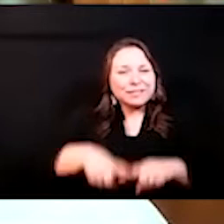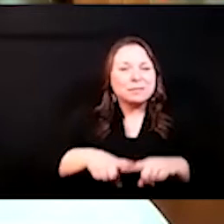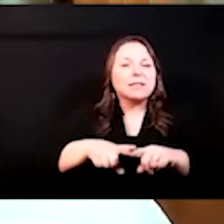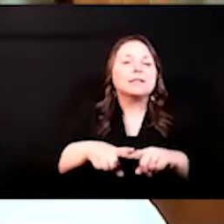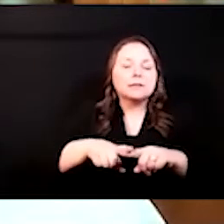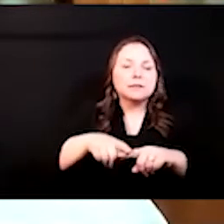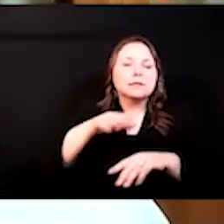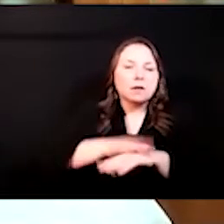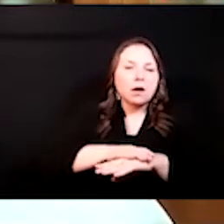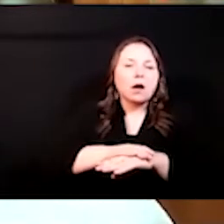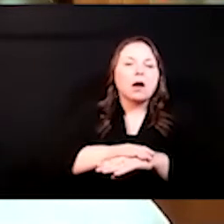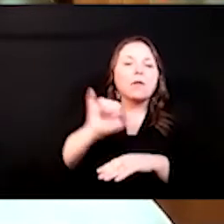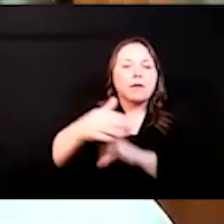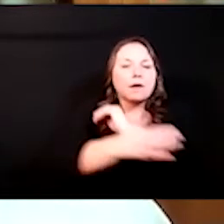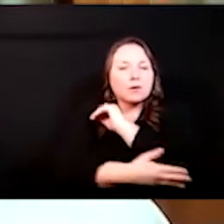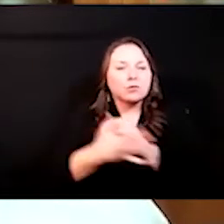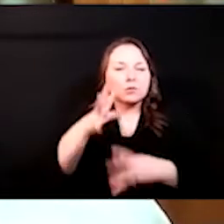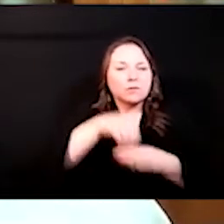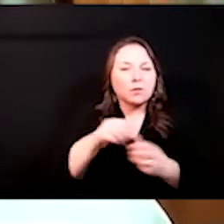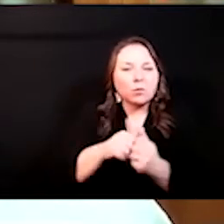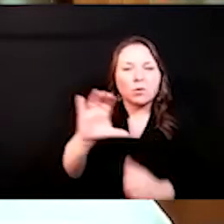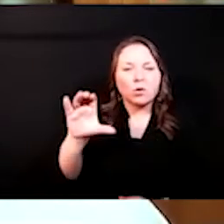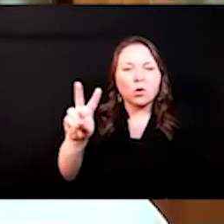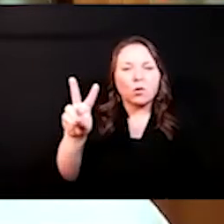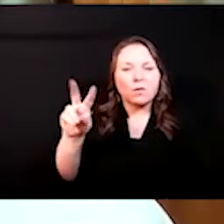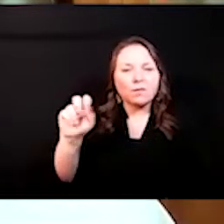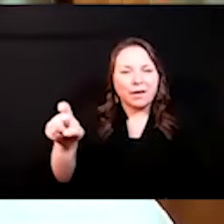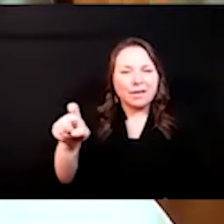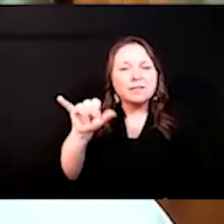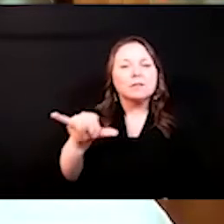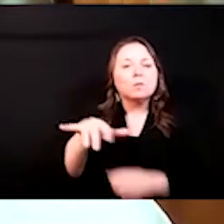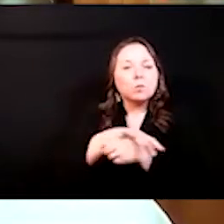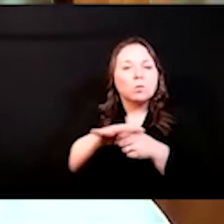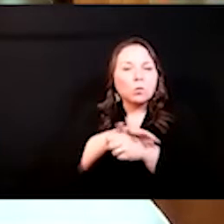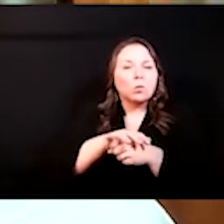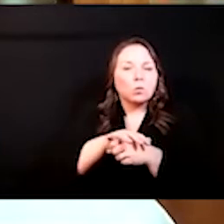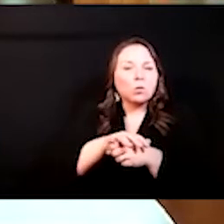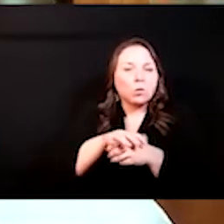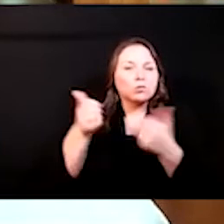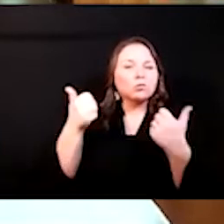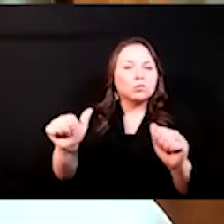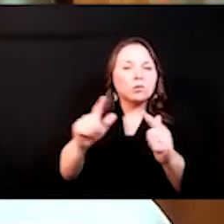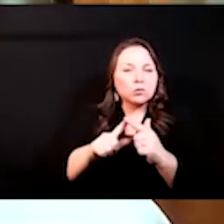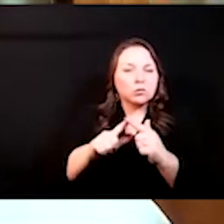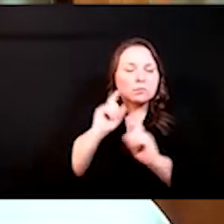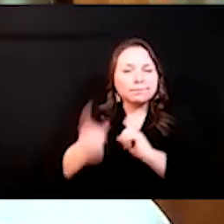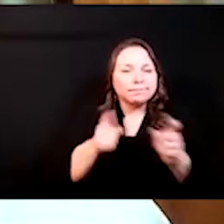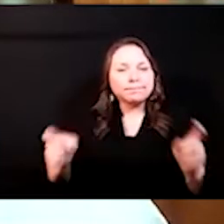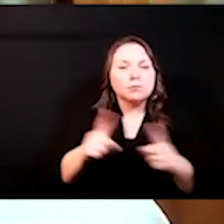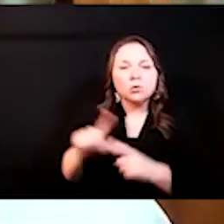PARTLY ON THE COUNTRY'S ENGAGEMENT WITH COVAX. AS BACKGROUND, COVAX IS A GLOBAL EFFORT TO GET COVID VACCINES